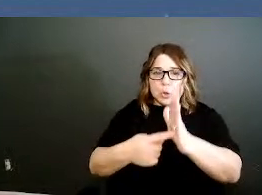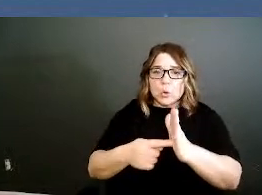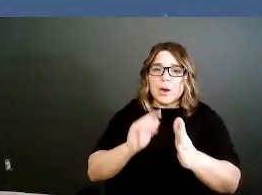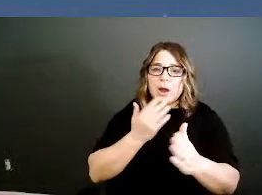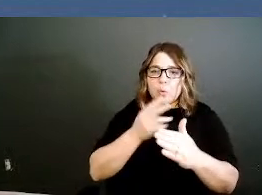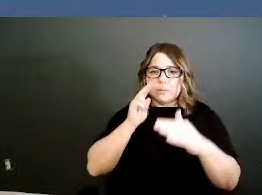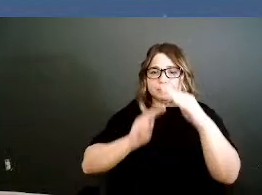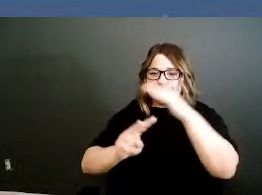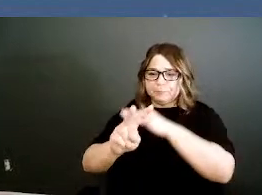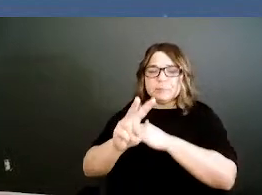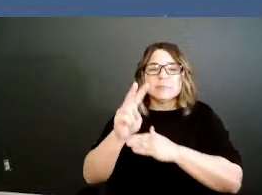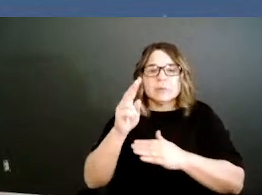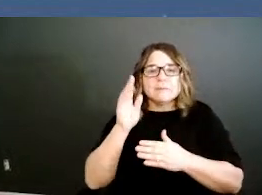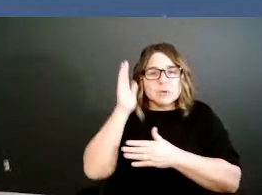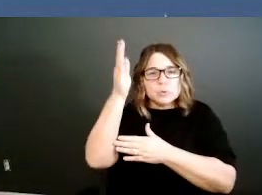BUT INSTEAD